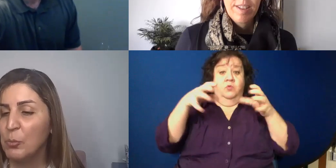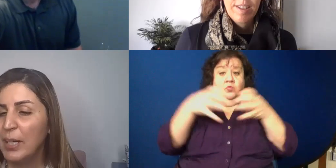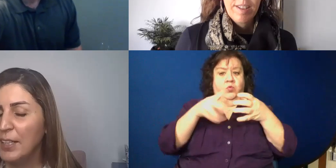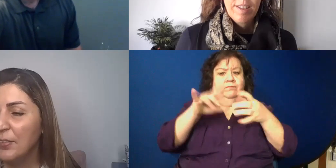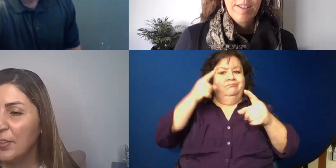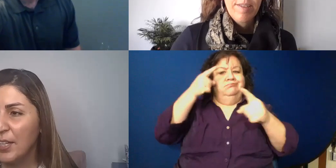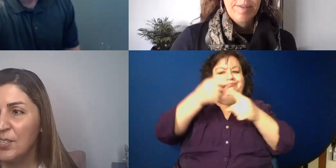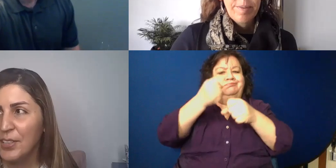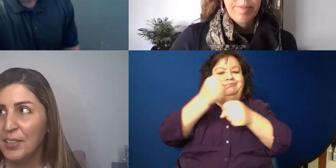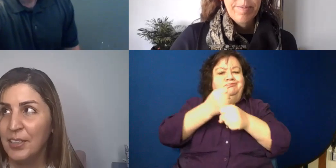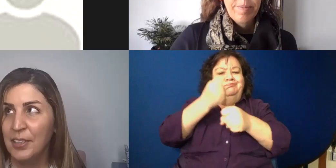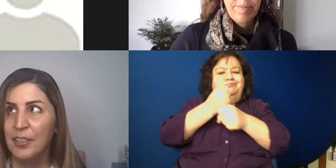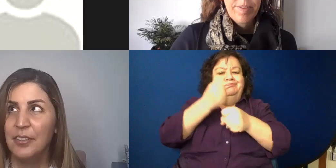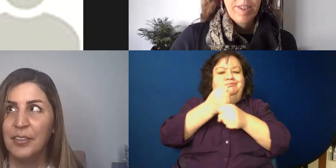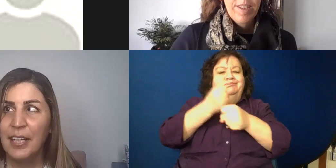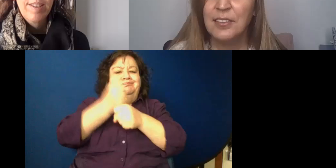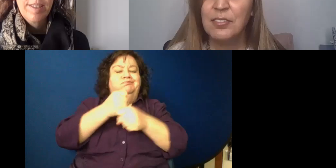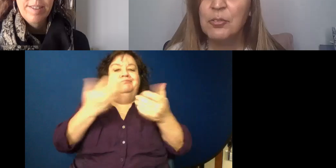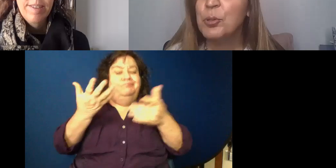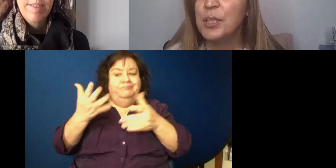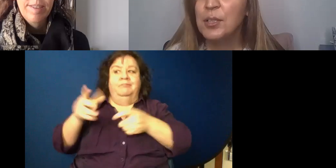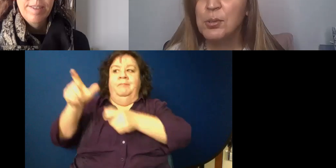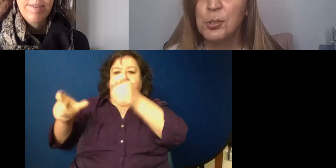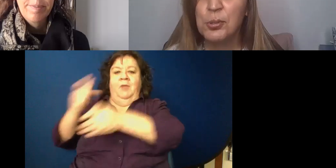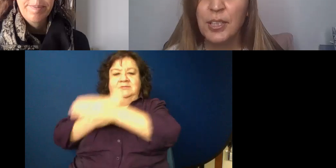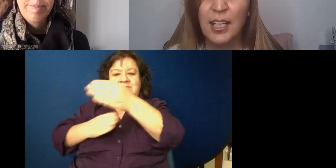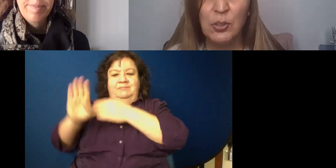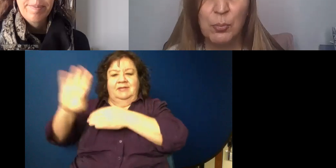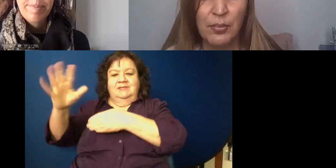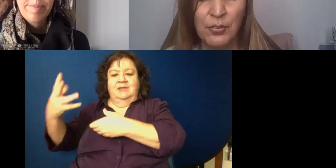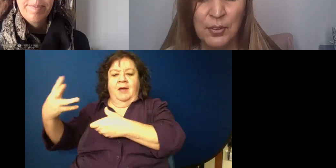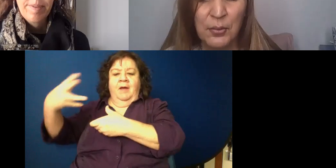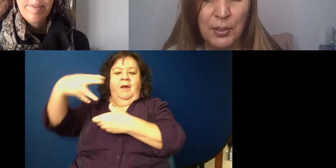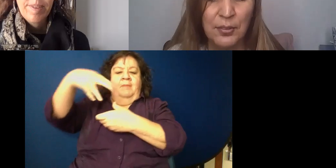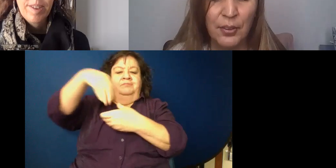planning stage and they are actively working to ensure that persons with disabilities are